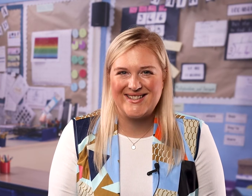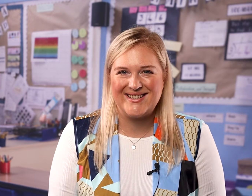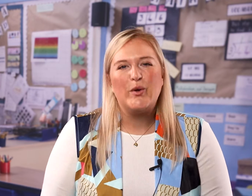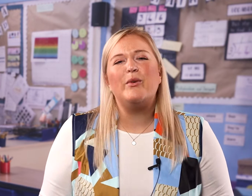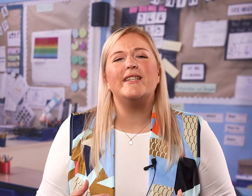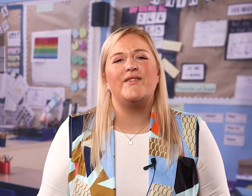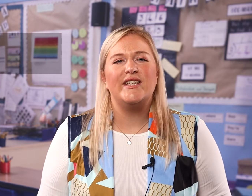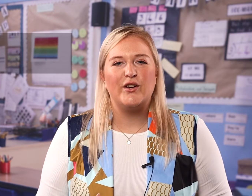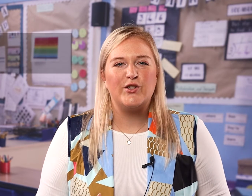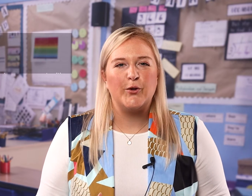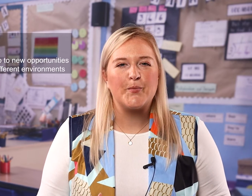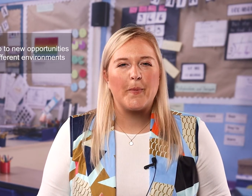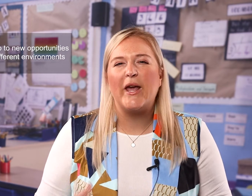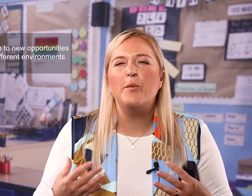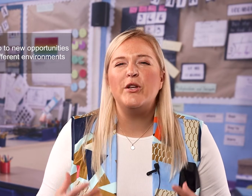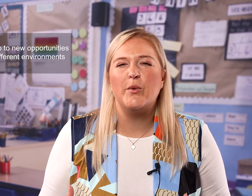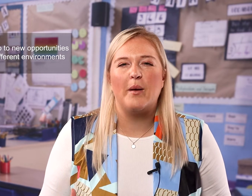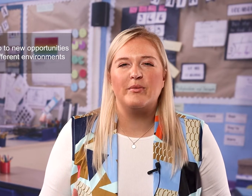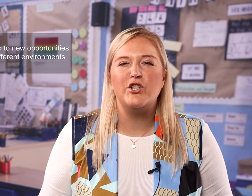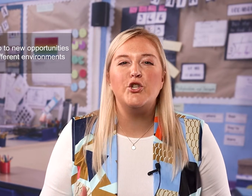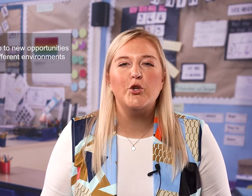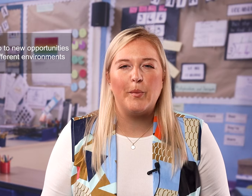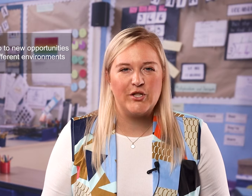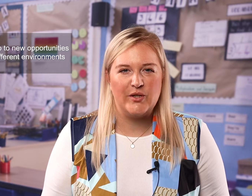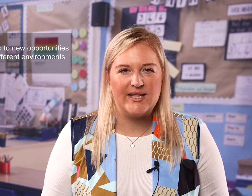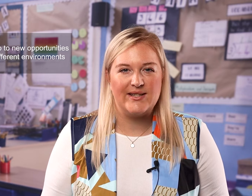We want this video to: Open you up to new opportunities